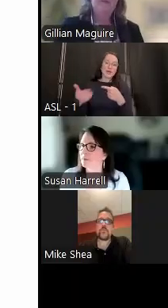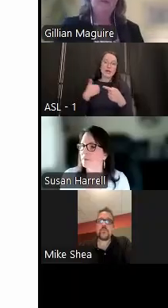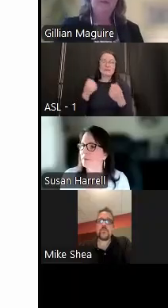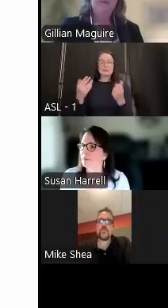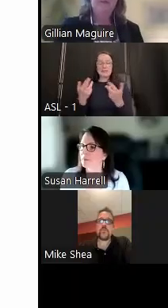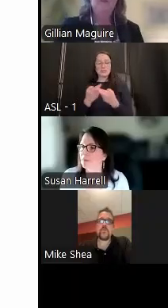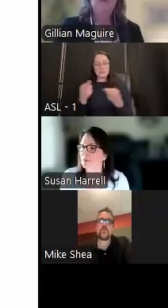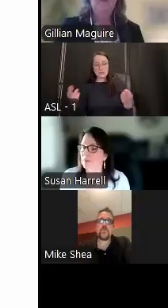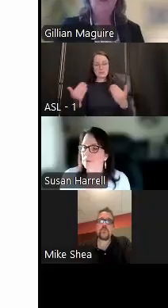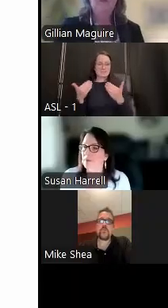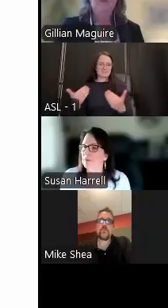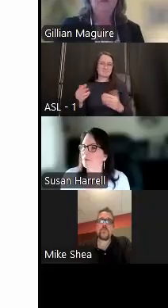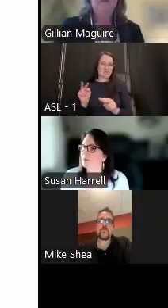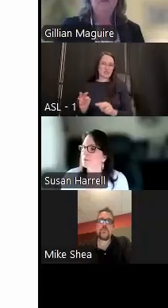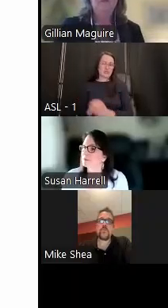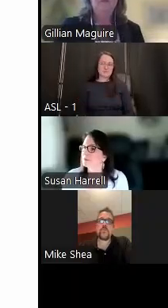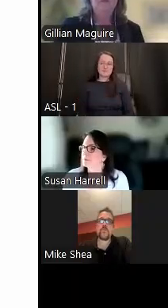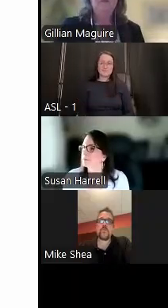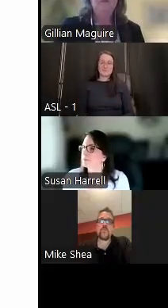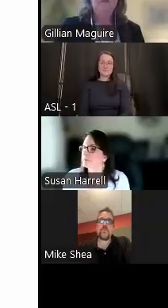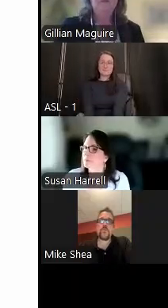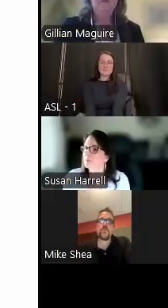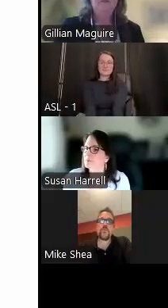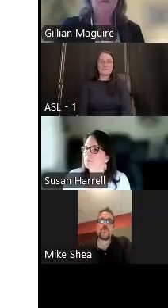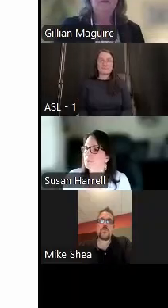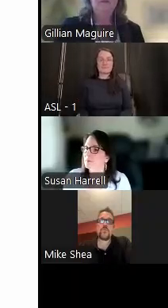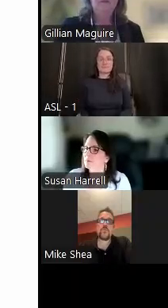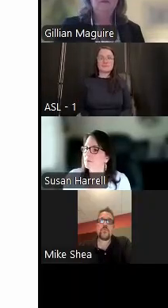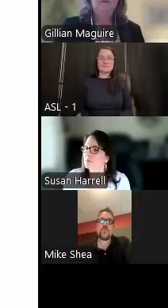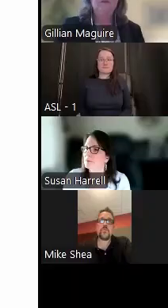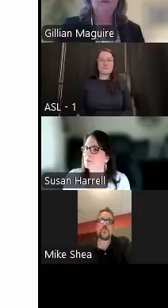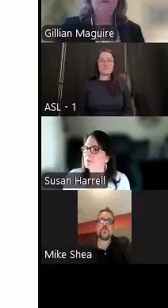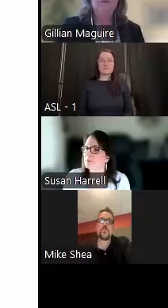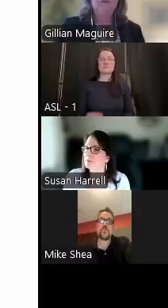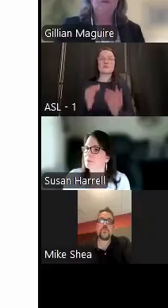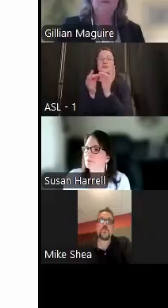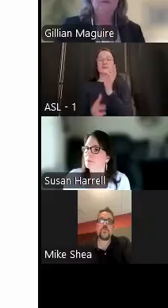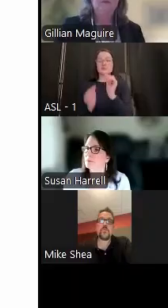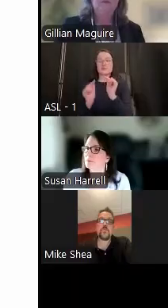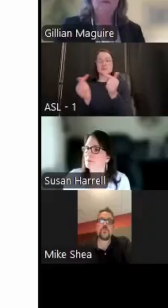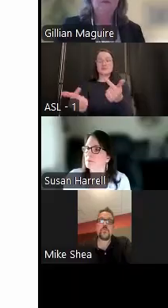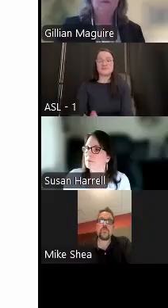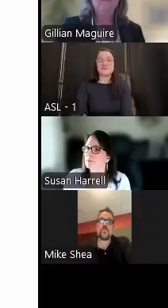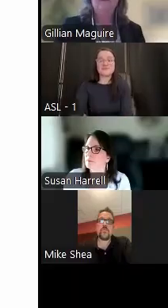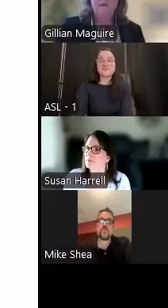to take a look. Um could we uh I saw a question about um from Debbie about would you expand on